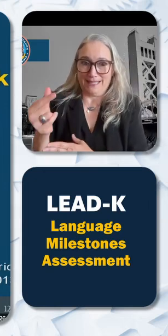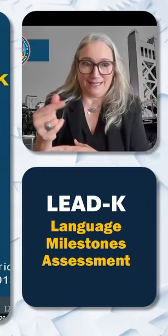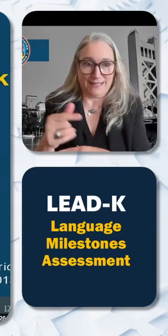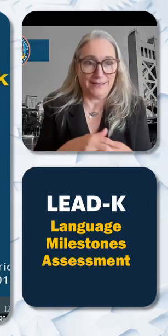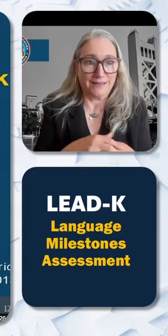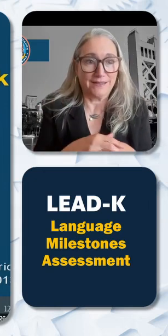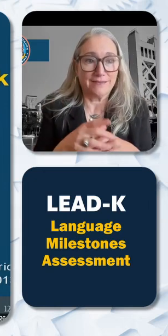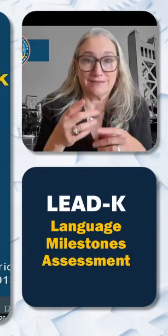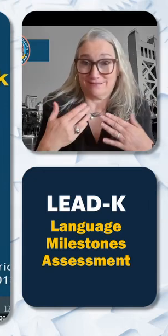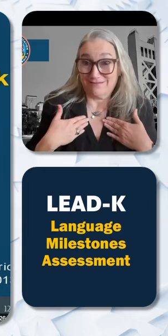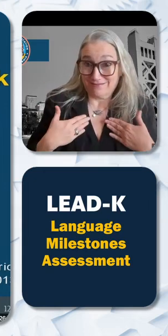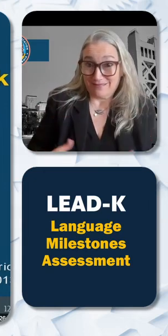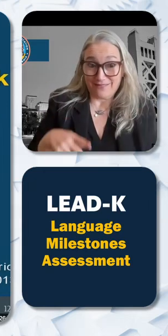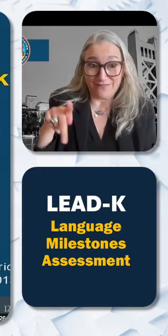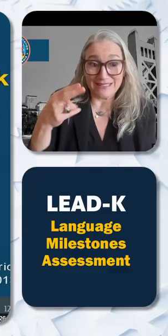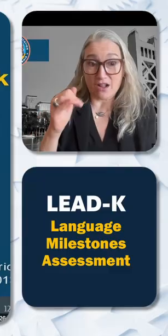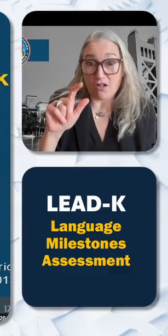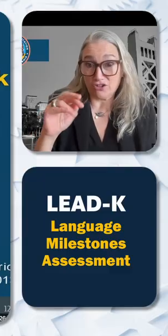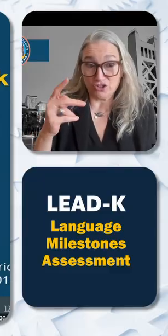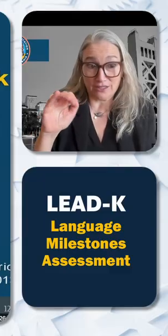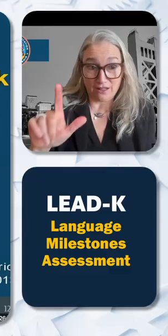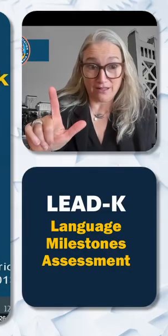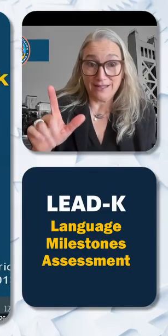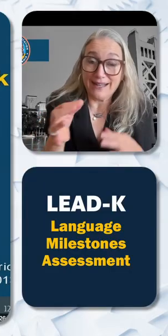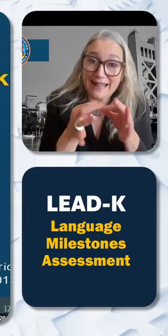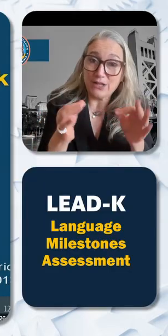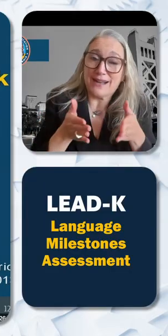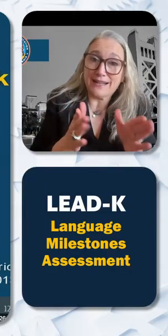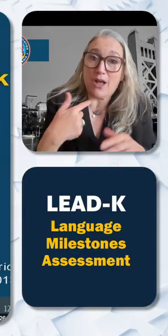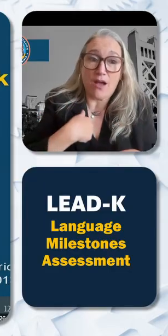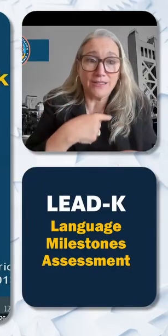I want to show how language really implies our well-being.